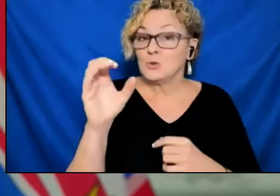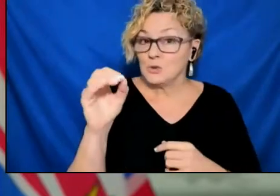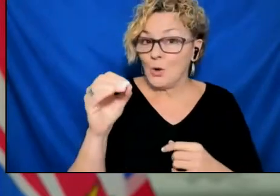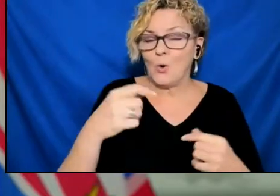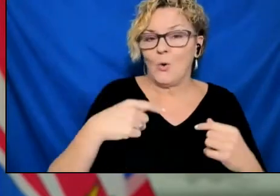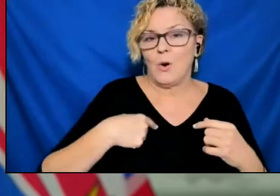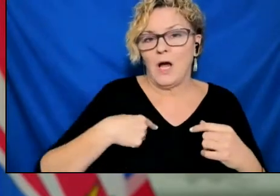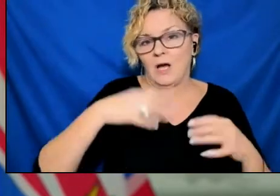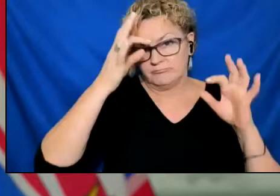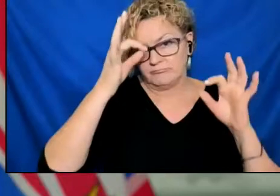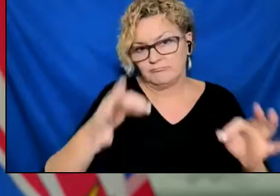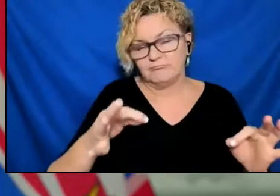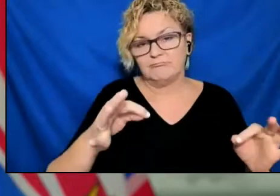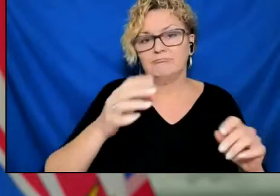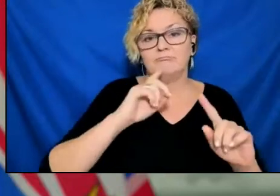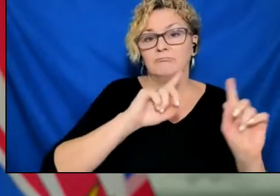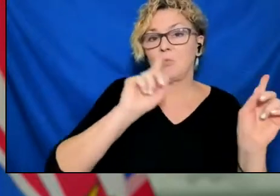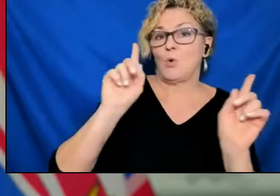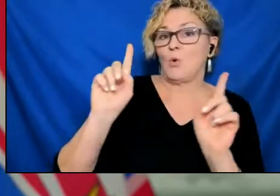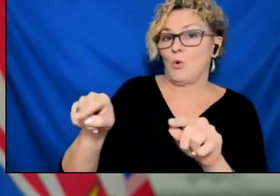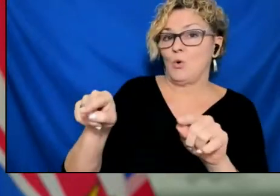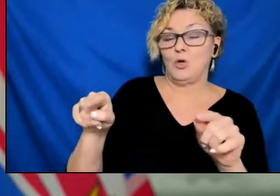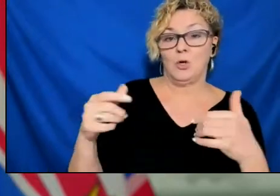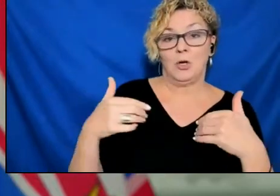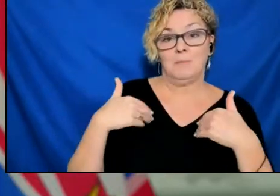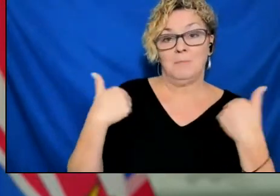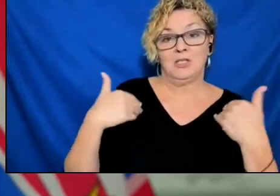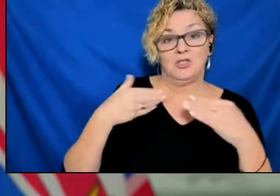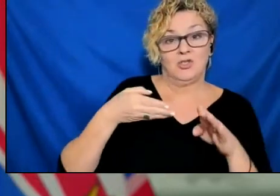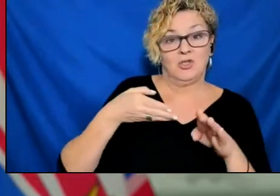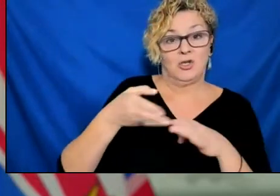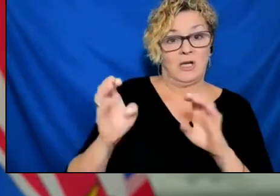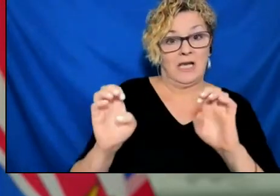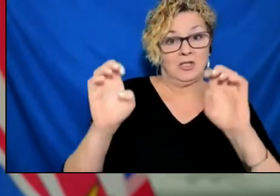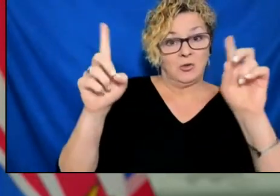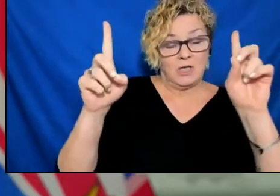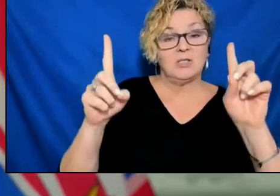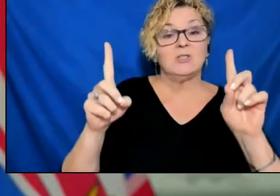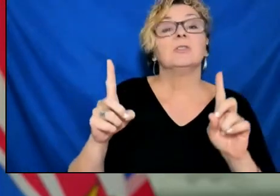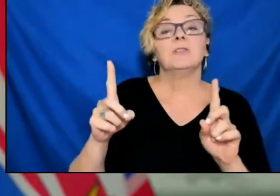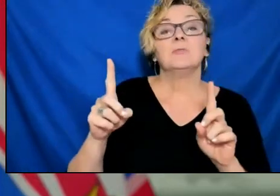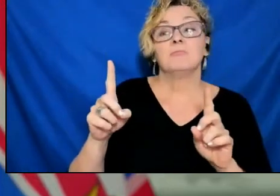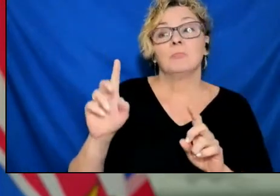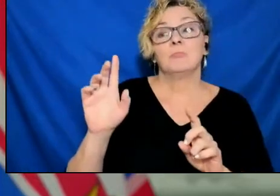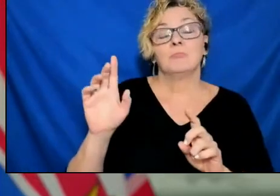society. With this in mind, I have directed the Ministry of